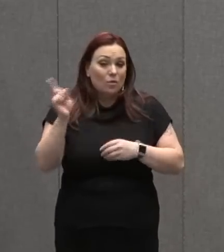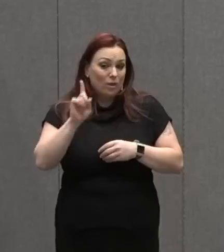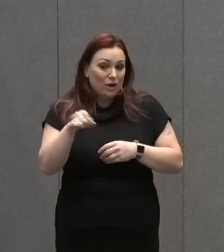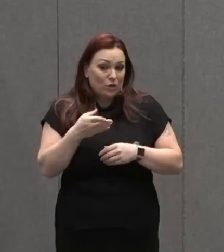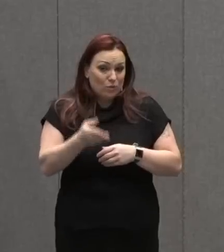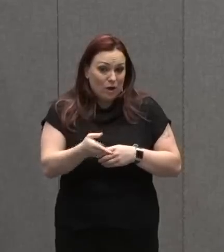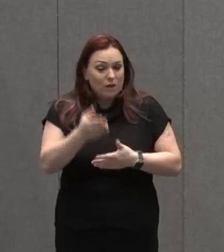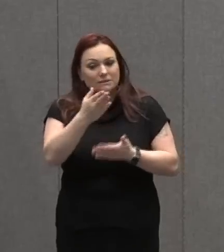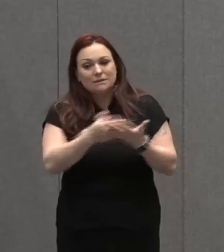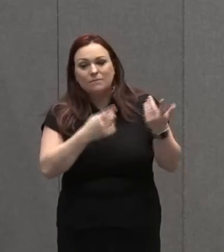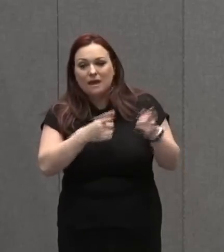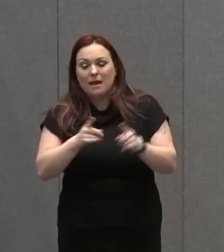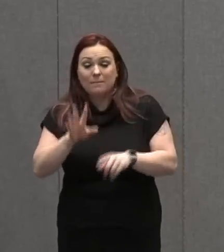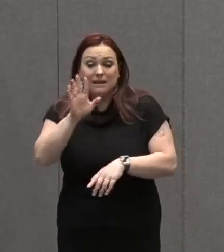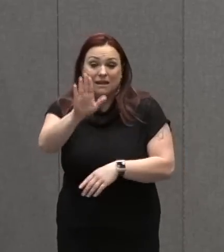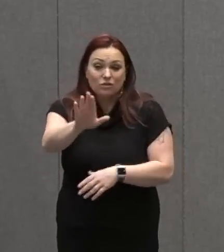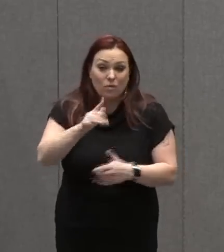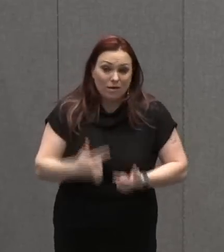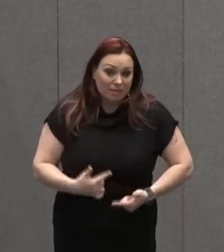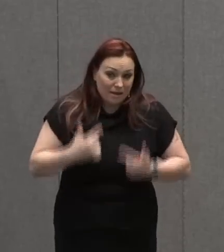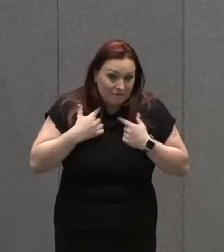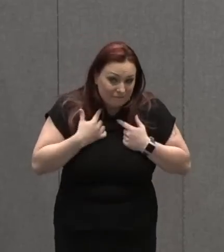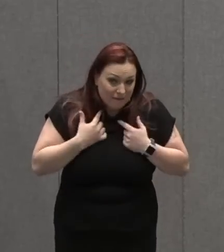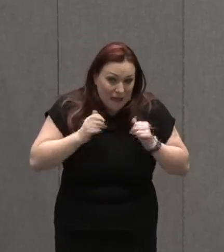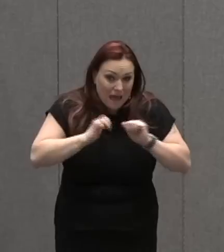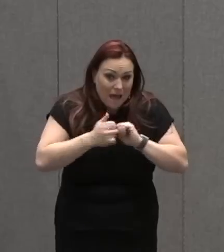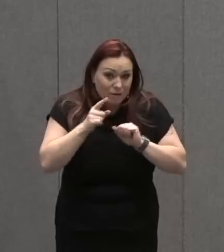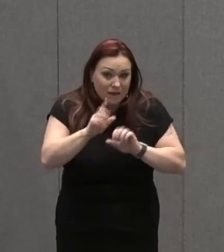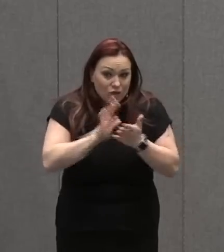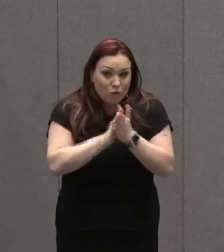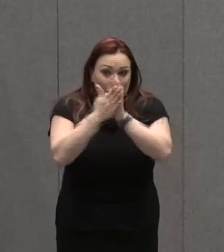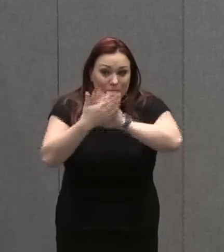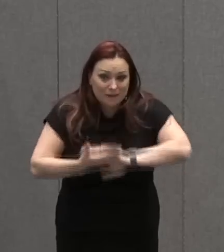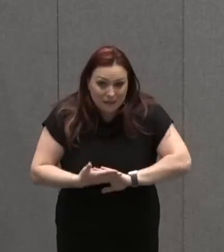And so, how can you be a meteorologist where you are?